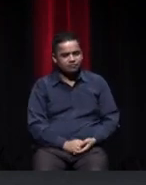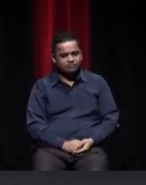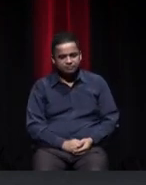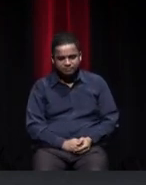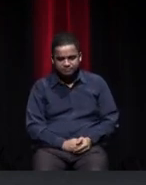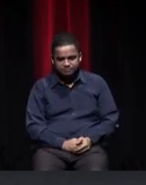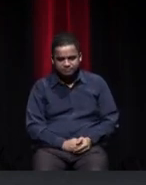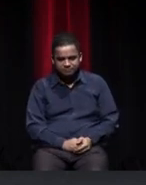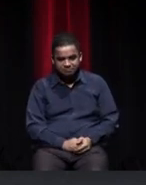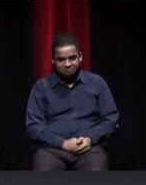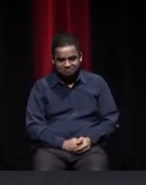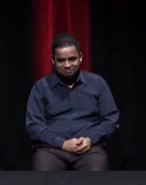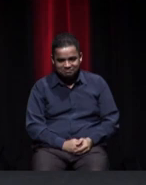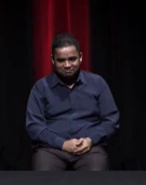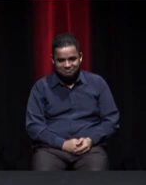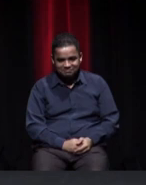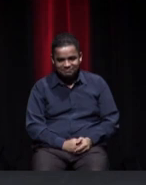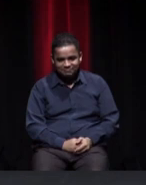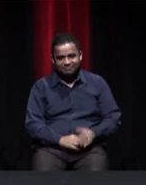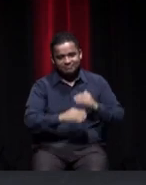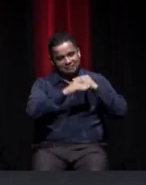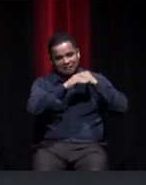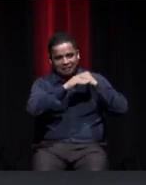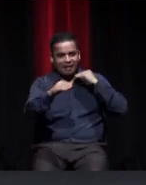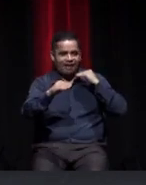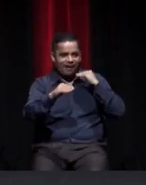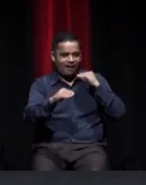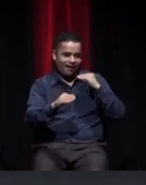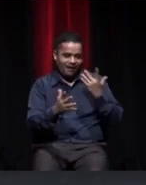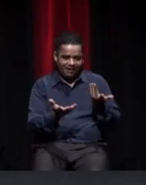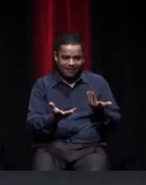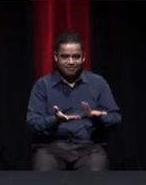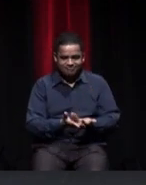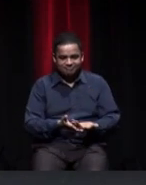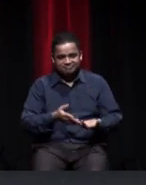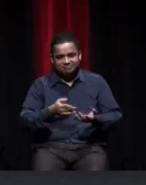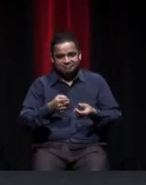measurable and predictable. This new experience of time